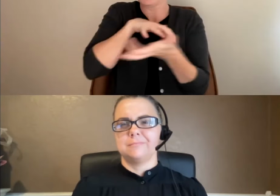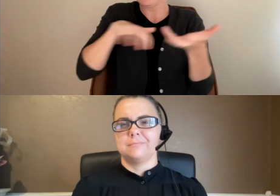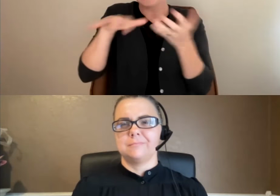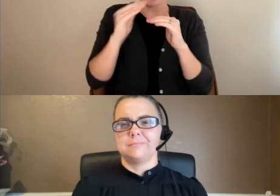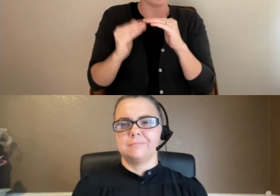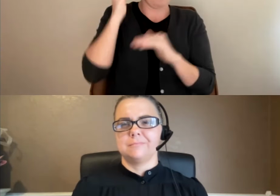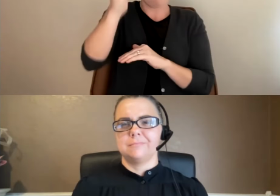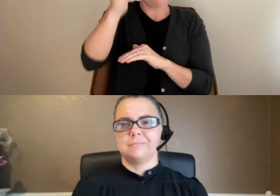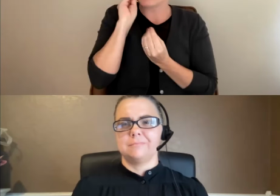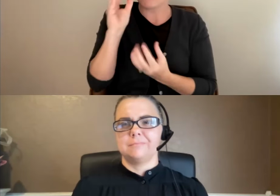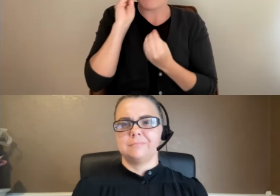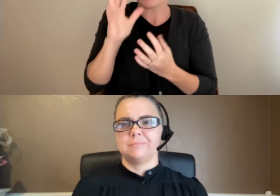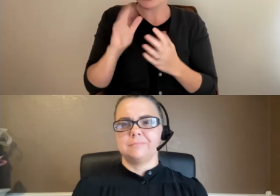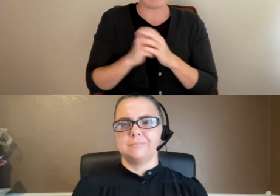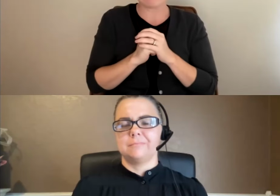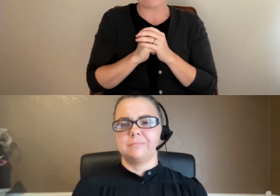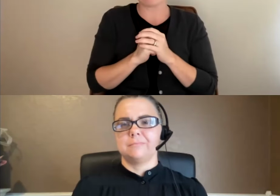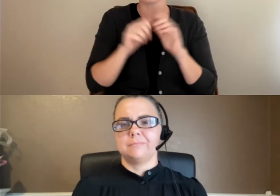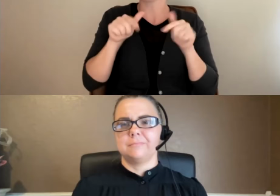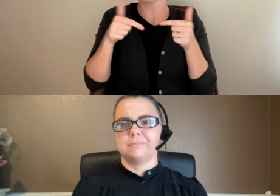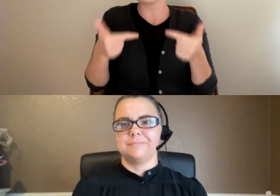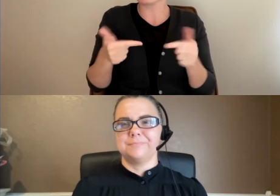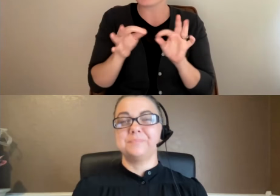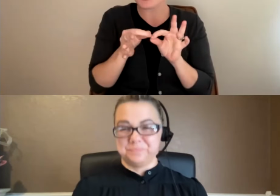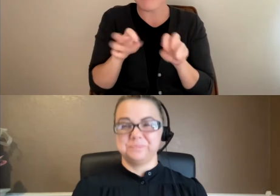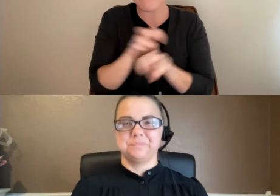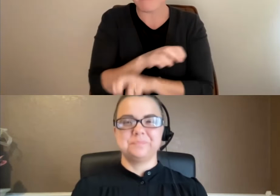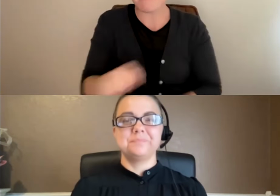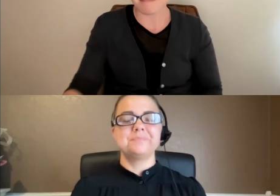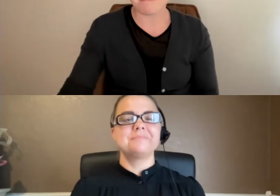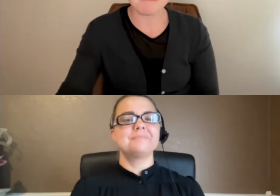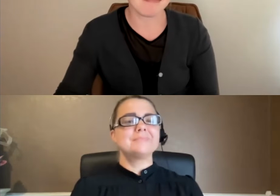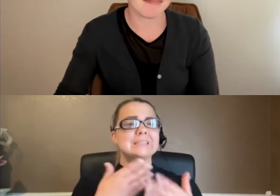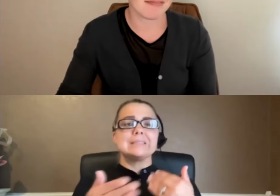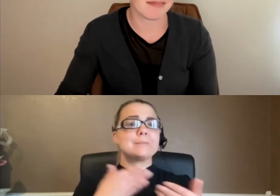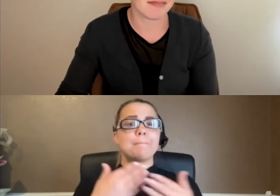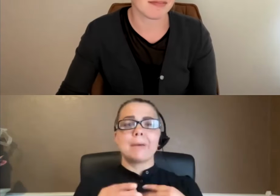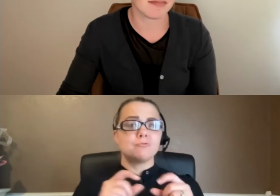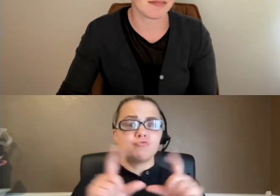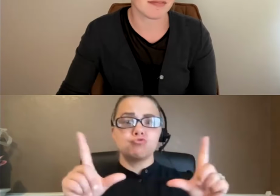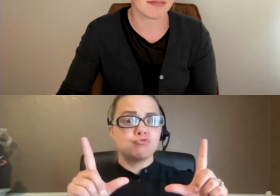And so even if the screen... if the visualization is designed well for a screen reader, which